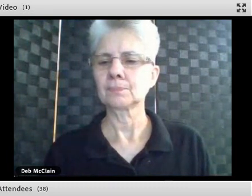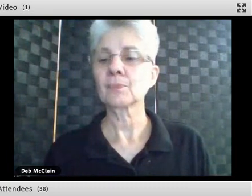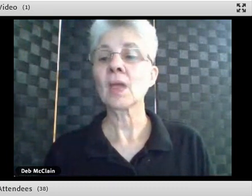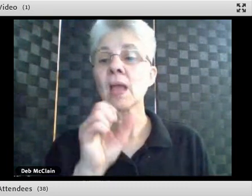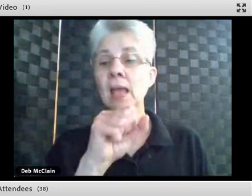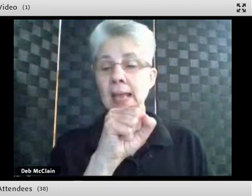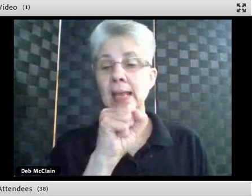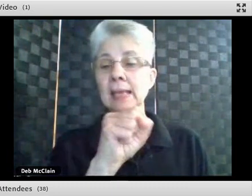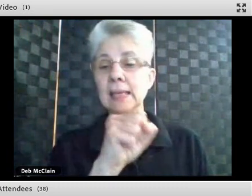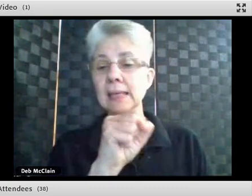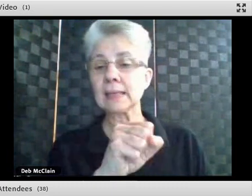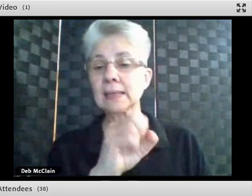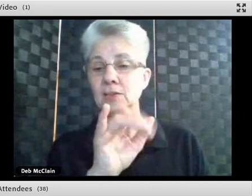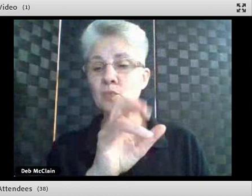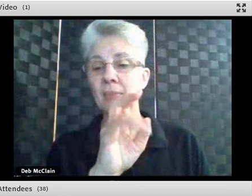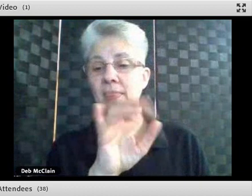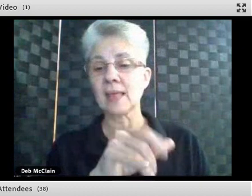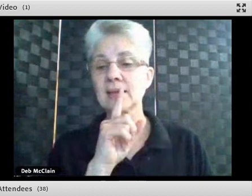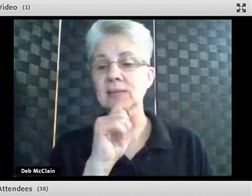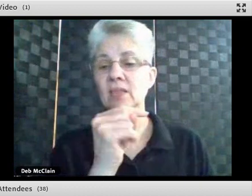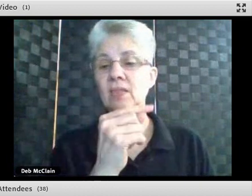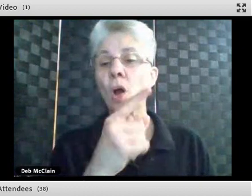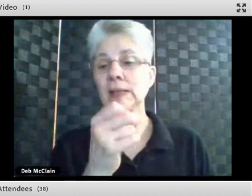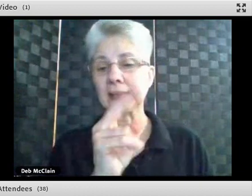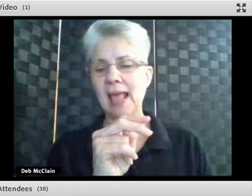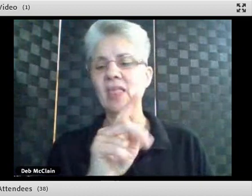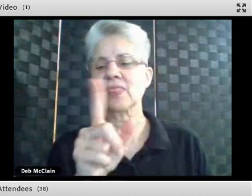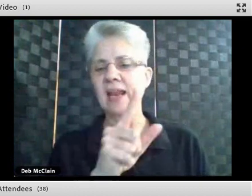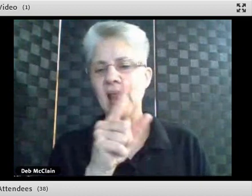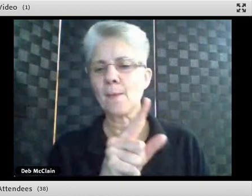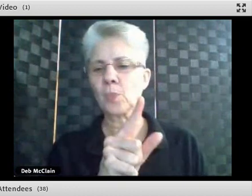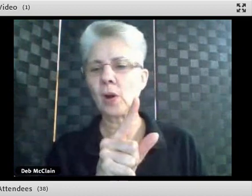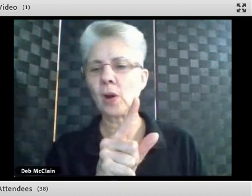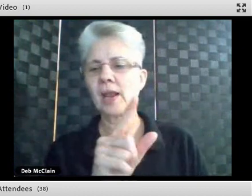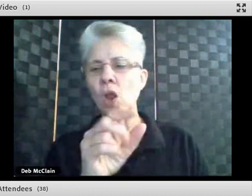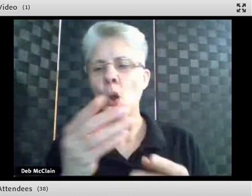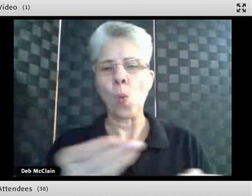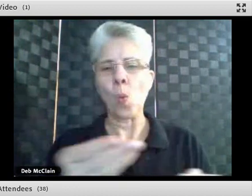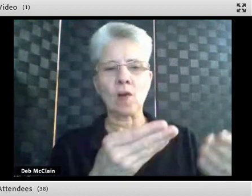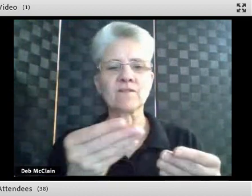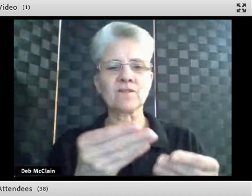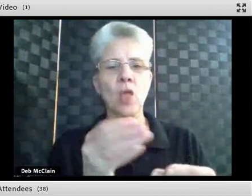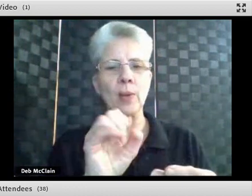Yes, Glen, that is the Library Workflow Exchange, so that is an excellent resource